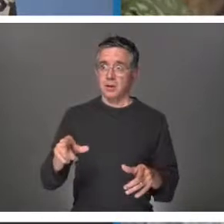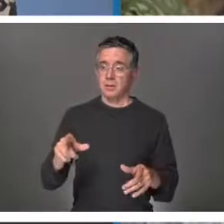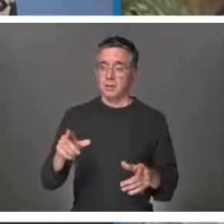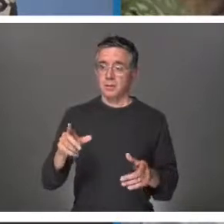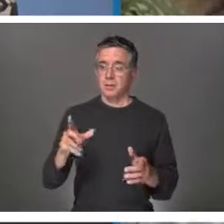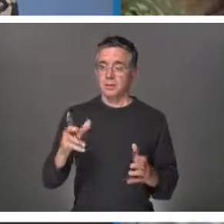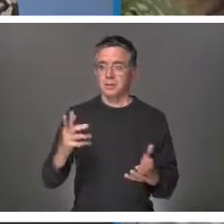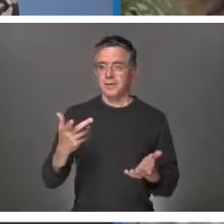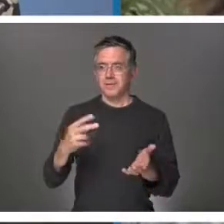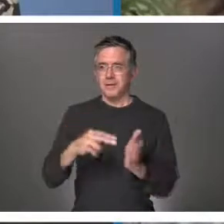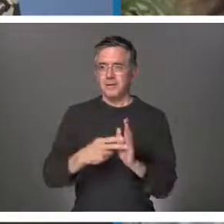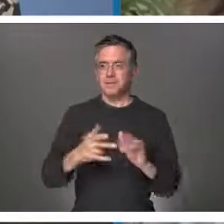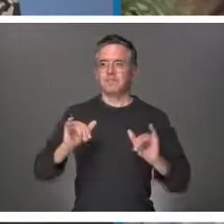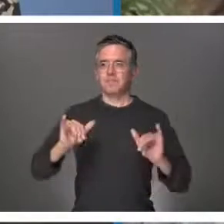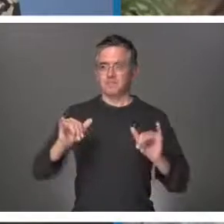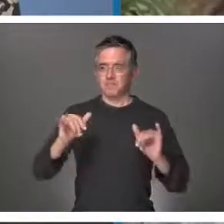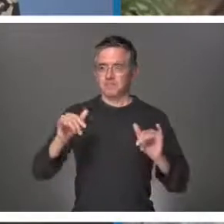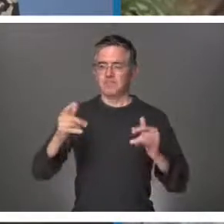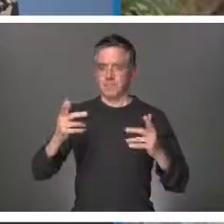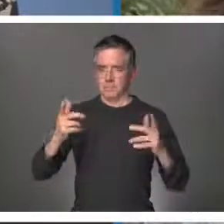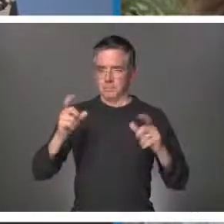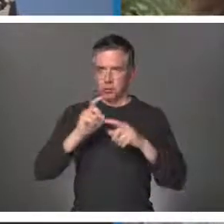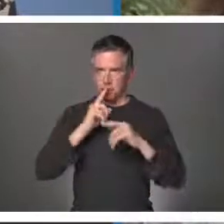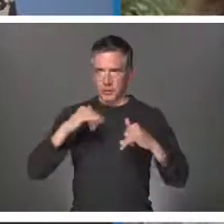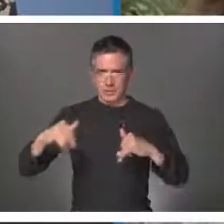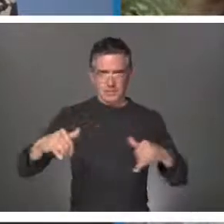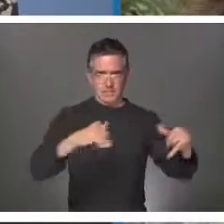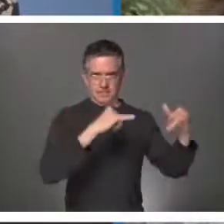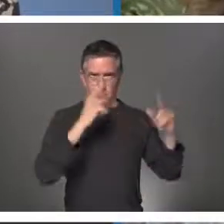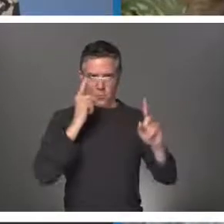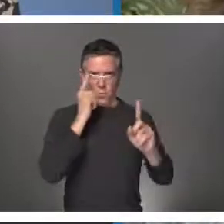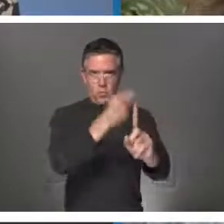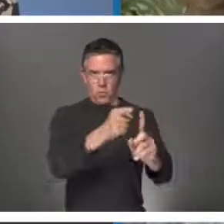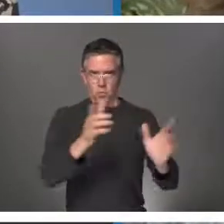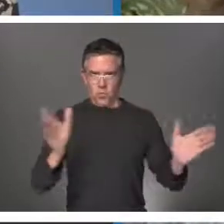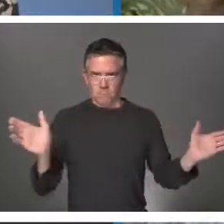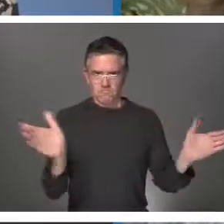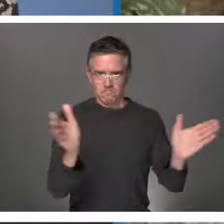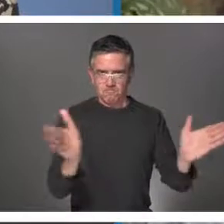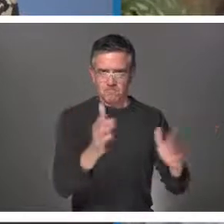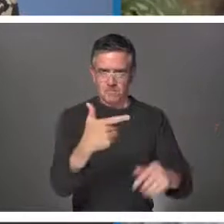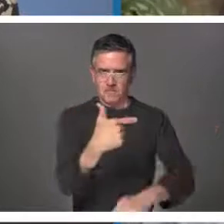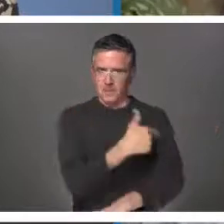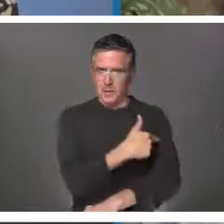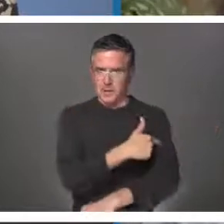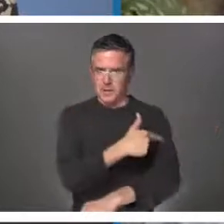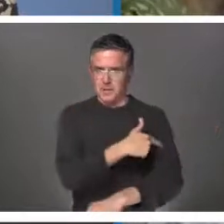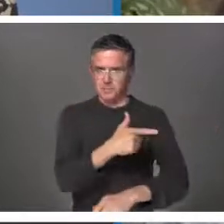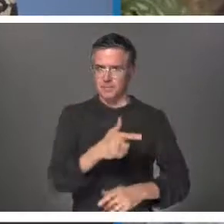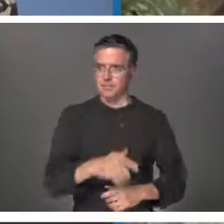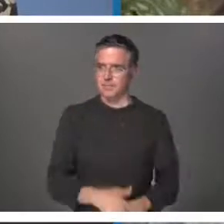to protect the population, but that you need to understand the specific circumstances,